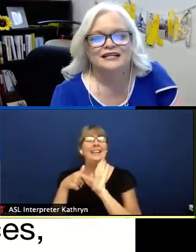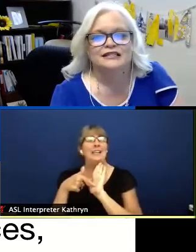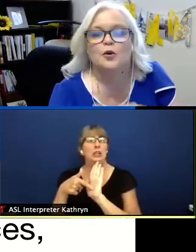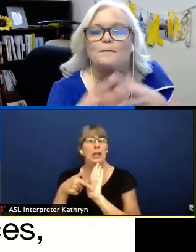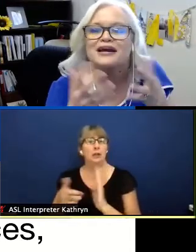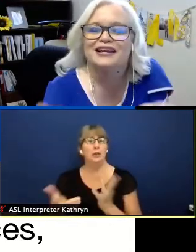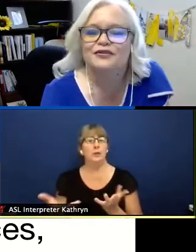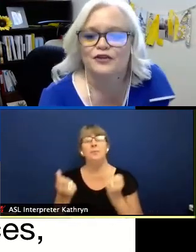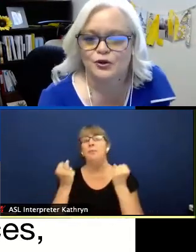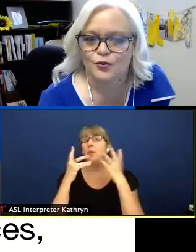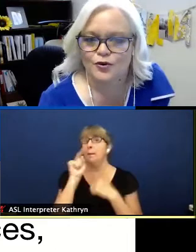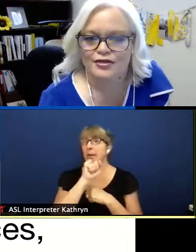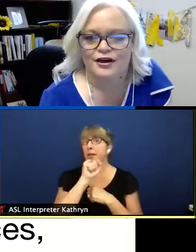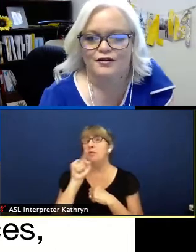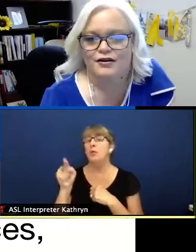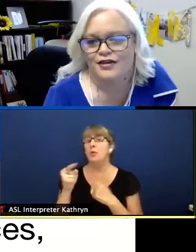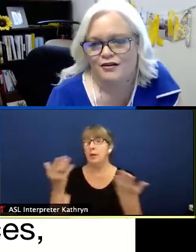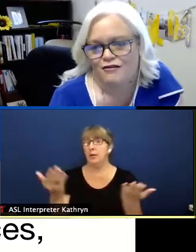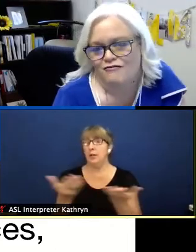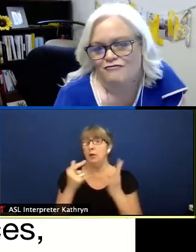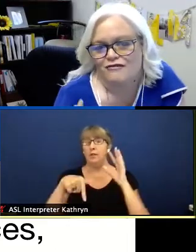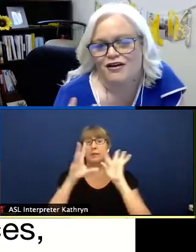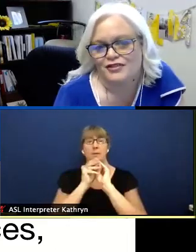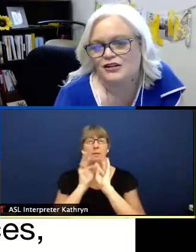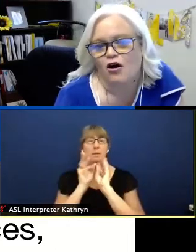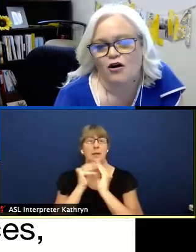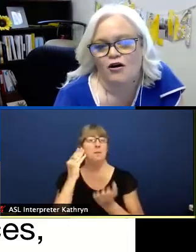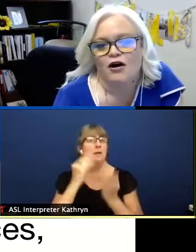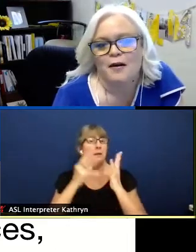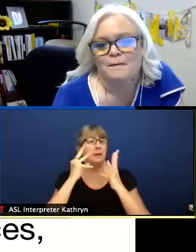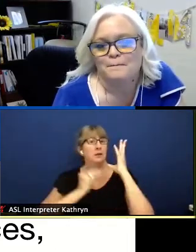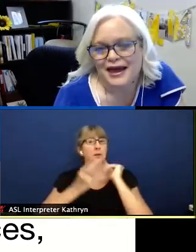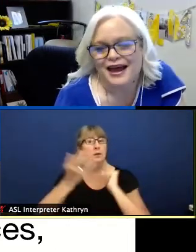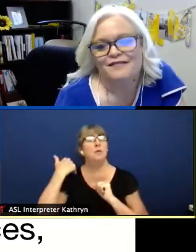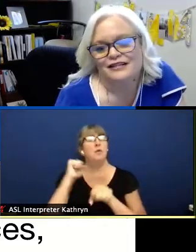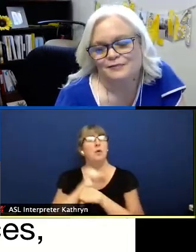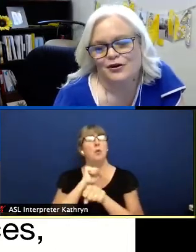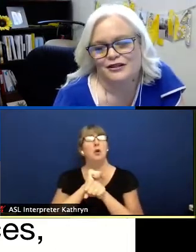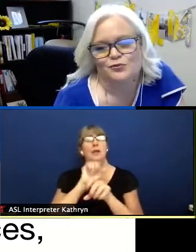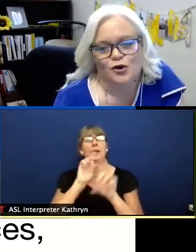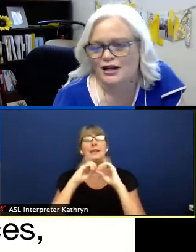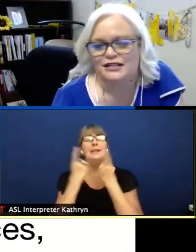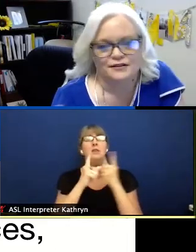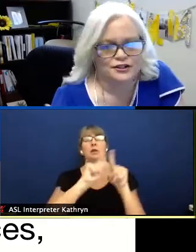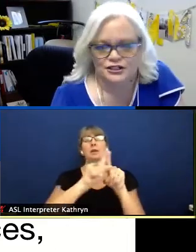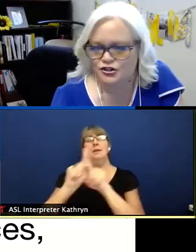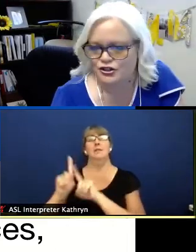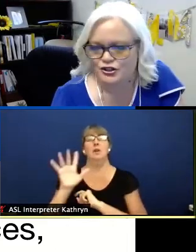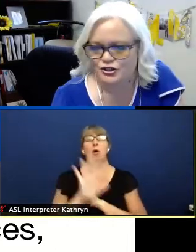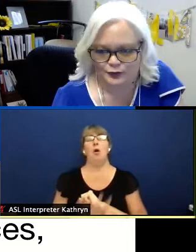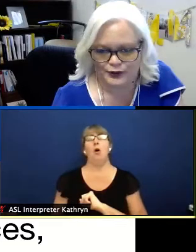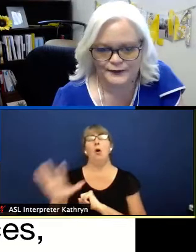So many of you that are, that are on this call may have experience working in different districts throughout Florida.